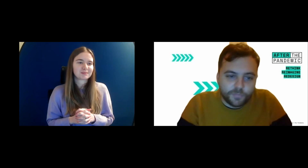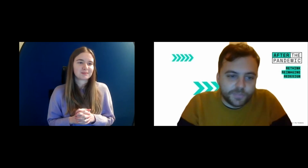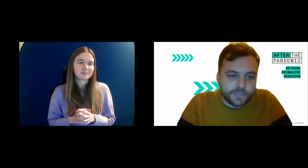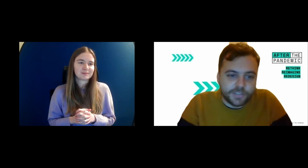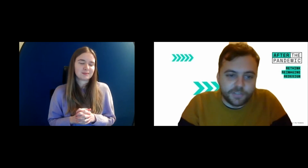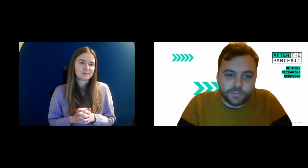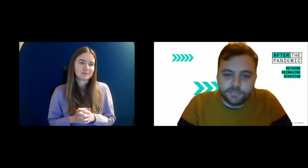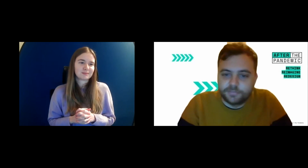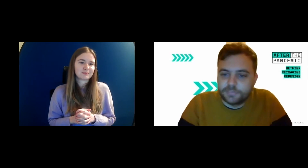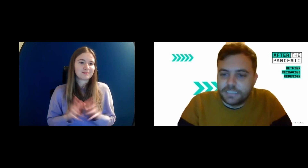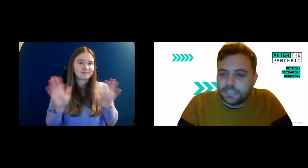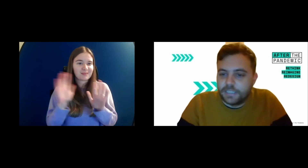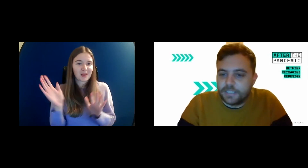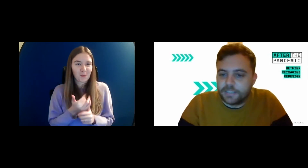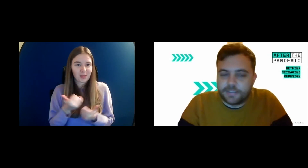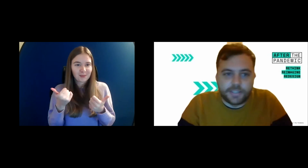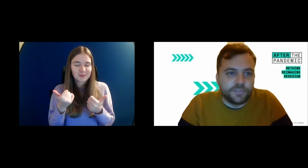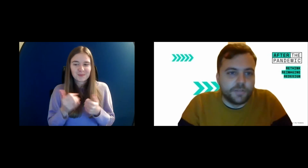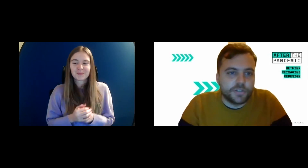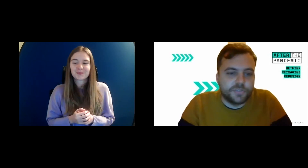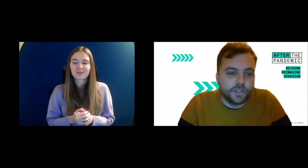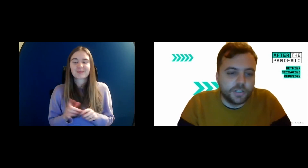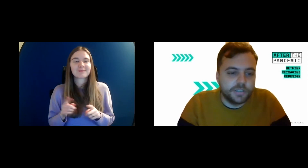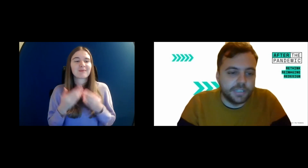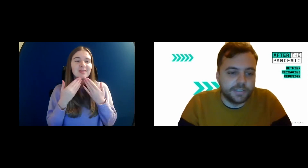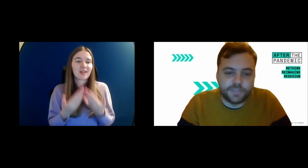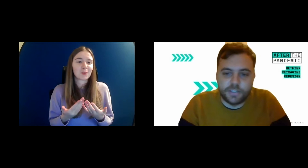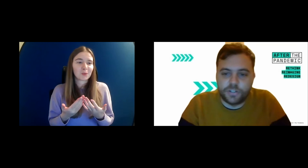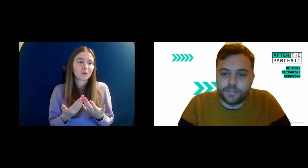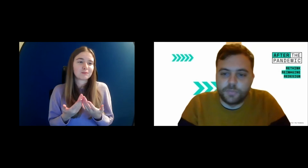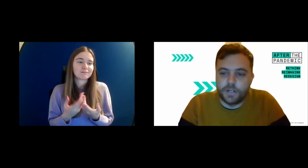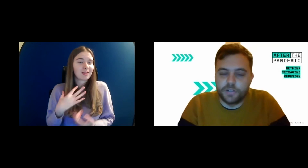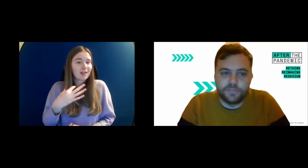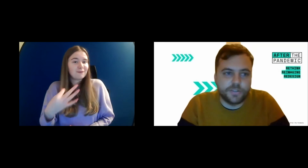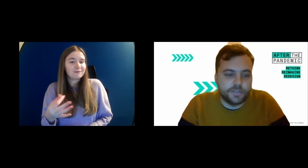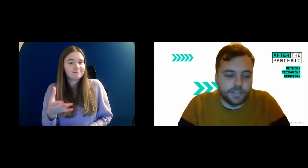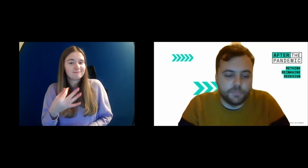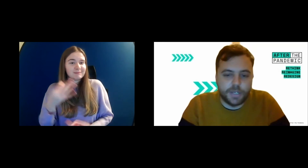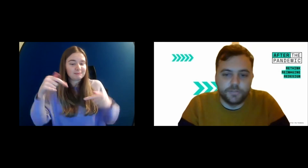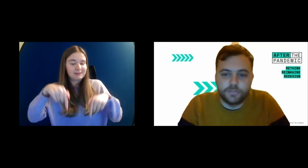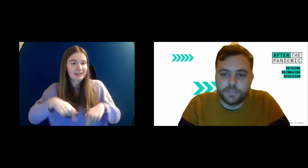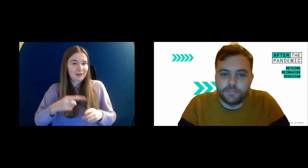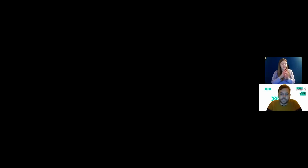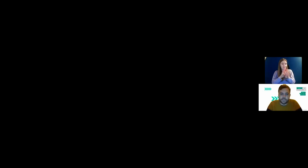Good evening everyone, and thank you very much for the invitation to be part of this panel this evening.